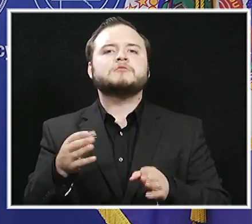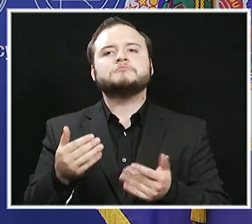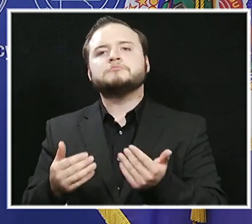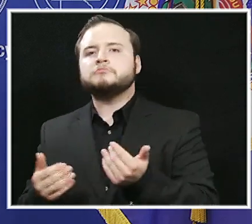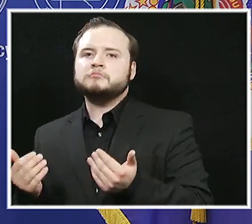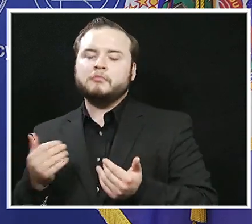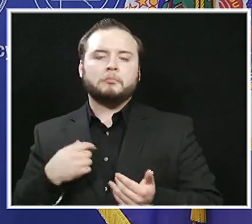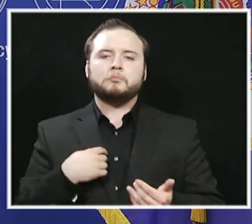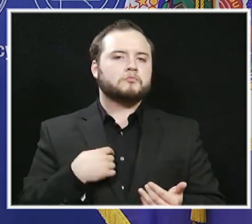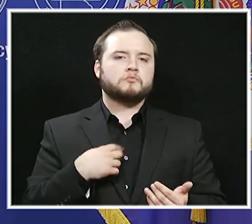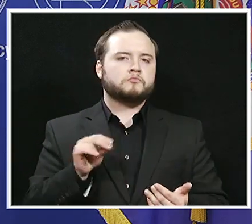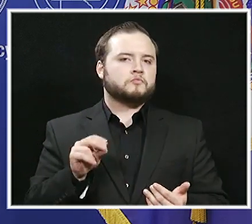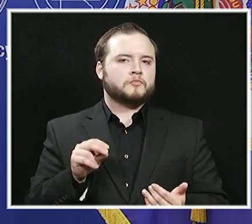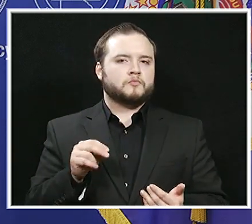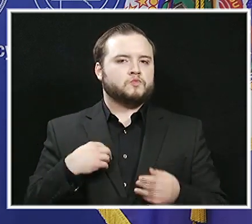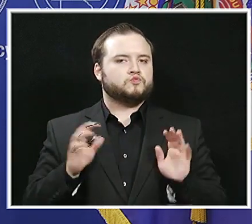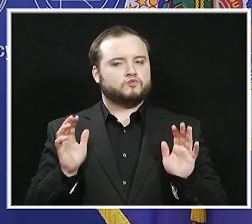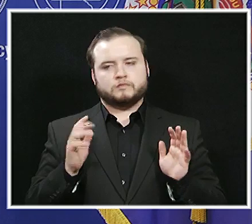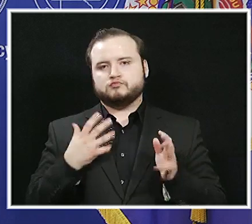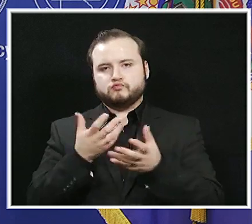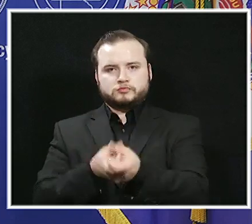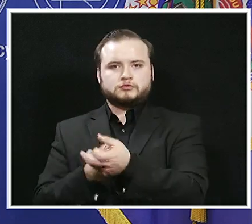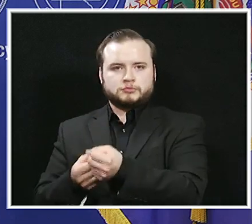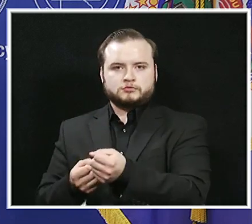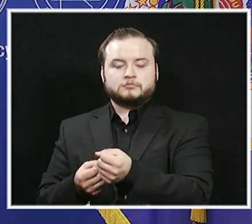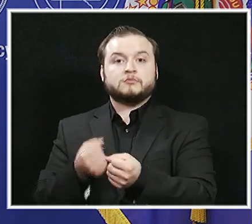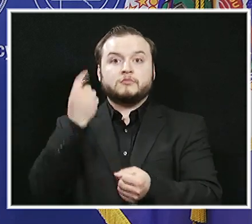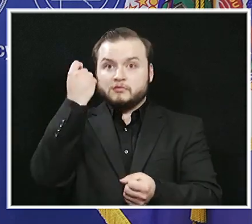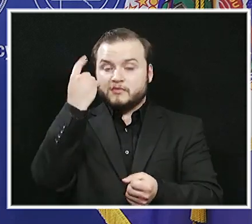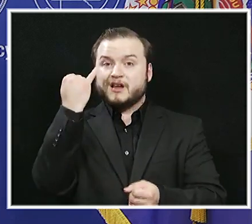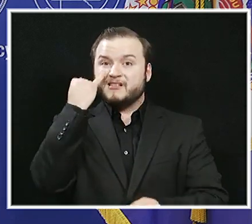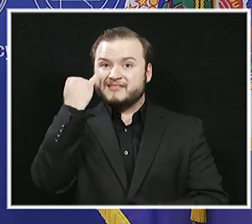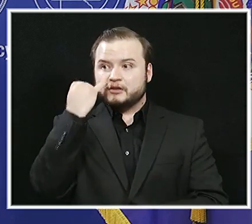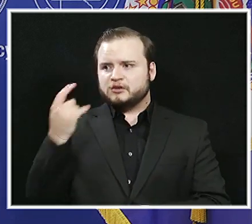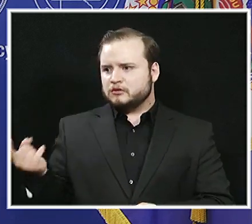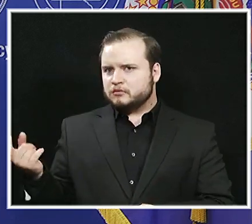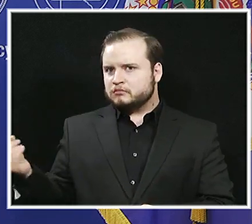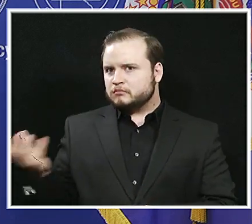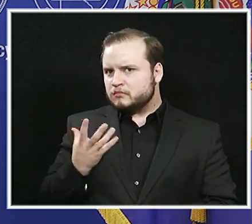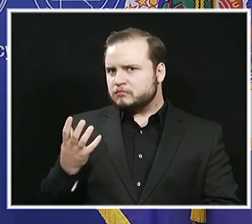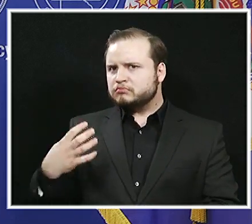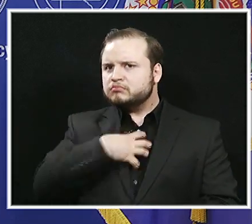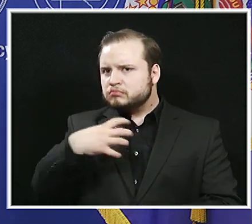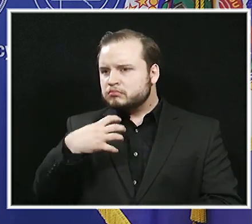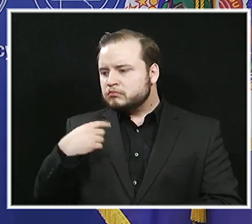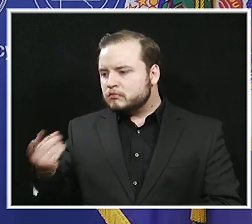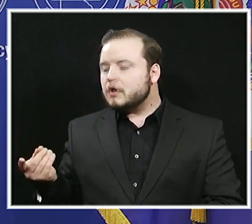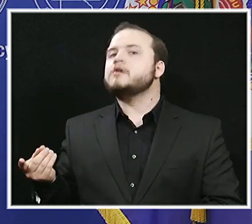right to ask for your plan if we hear complaints, but really want the businesses to take the lied as they have so far. Secondly we ask businesses to